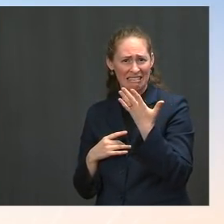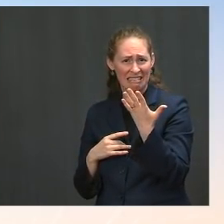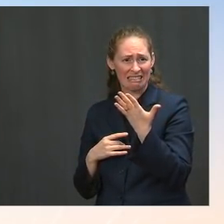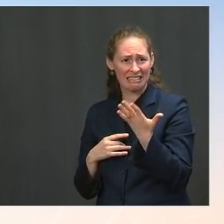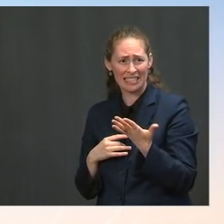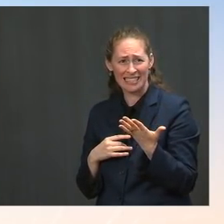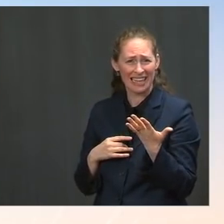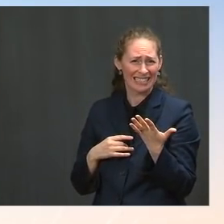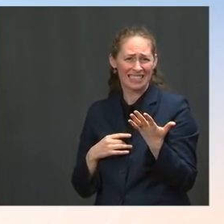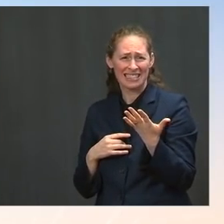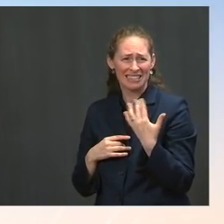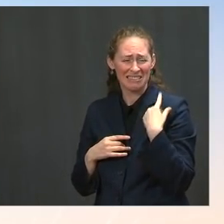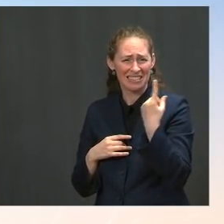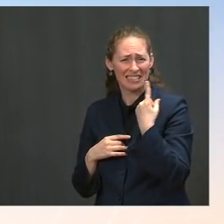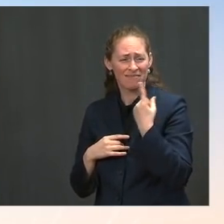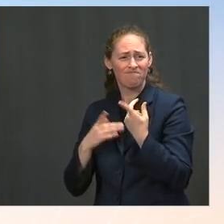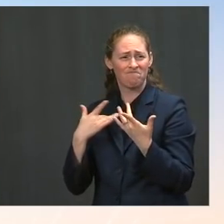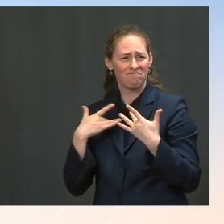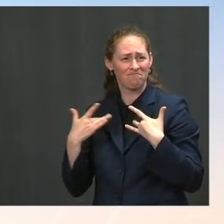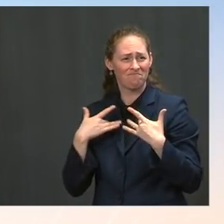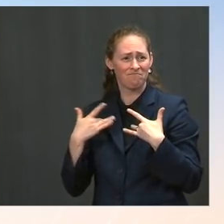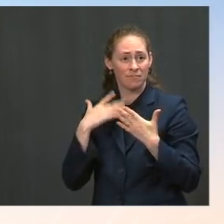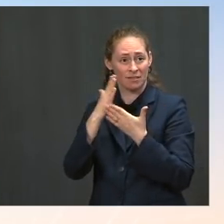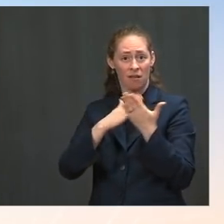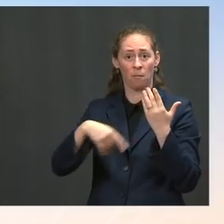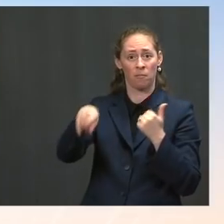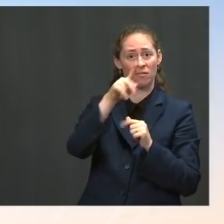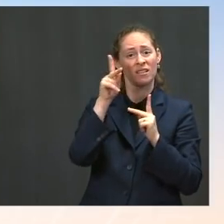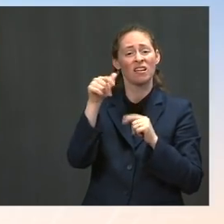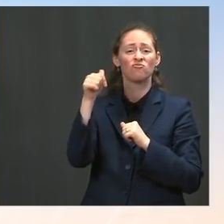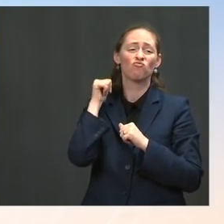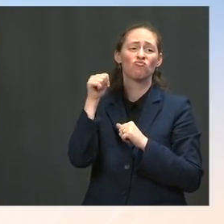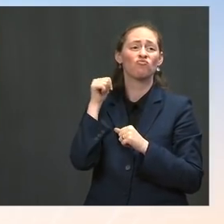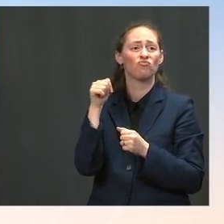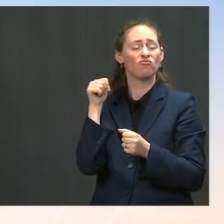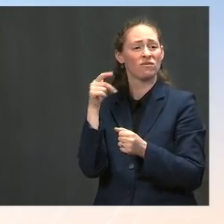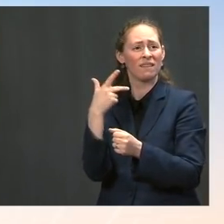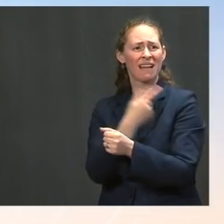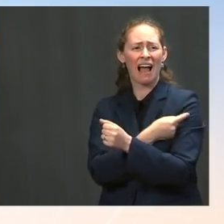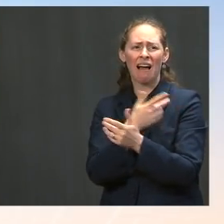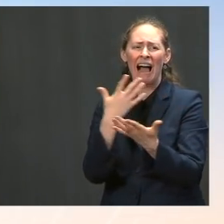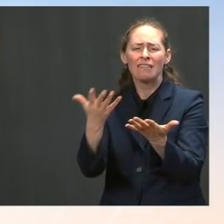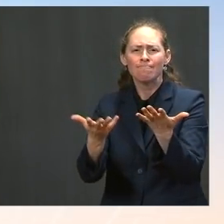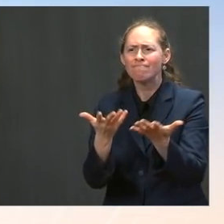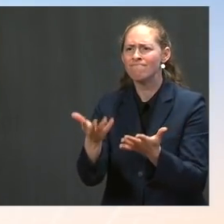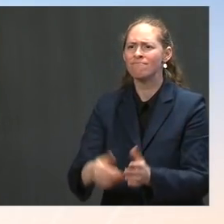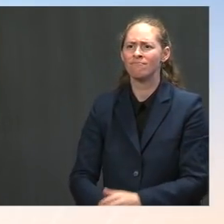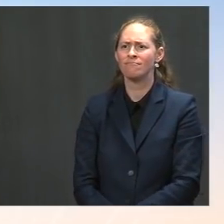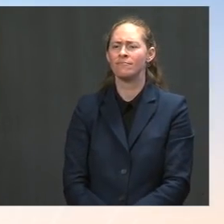from getting vaccinated around the country? Ms. Psaki: I don't think we've seen data to suggest that. The Press: Okay.